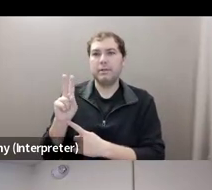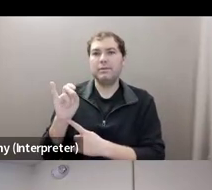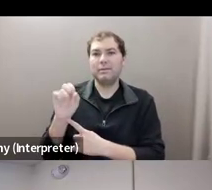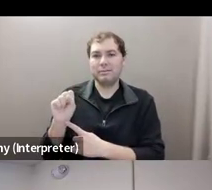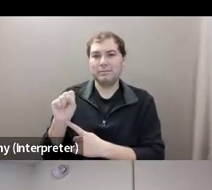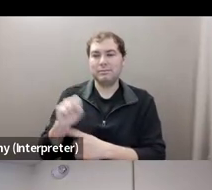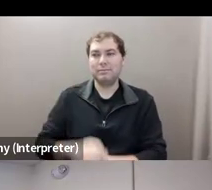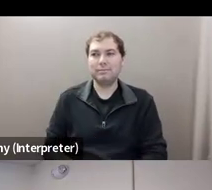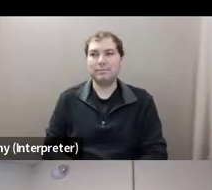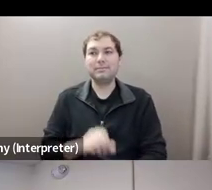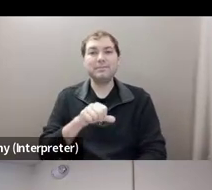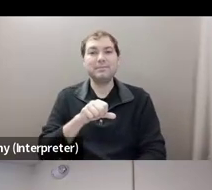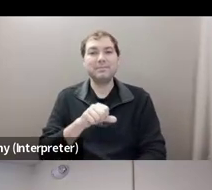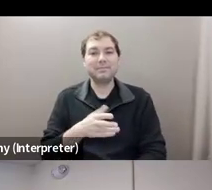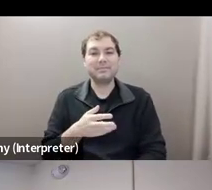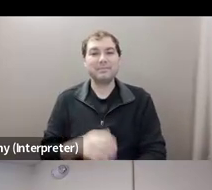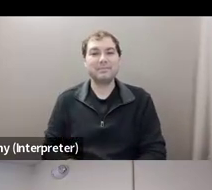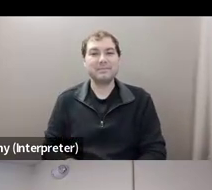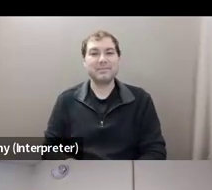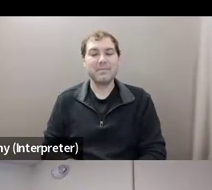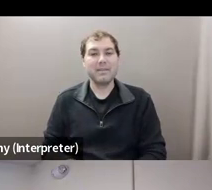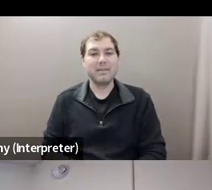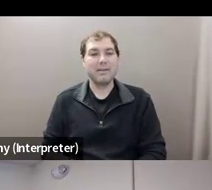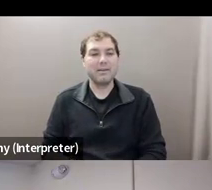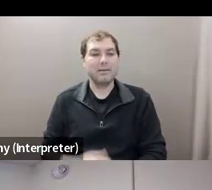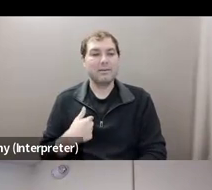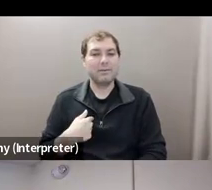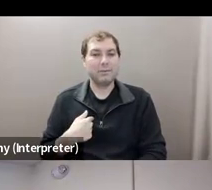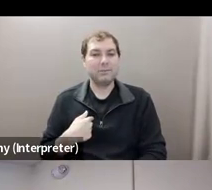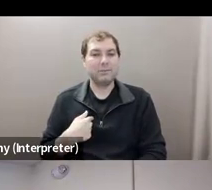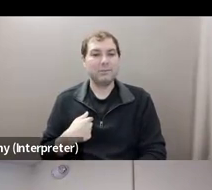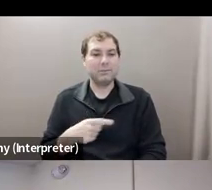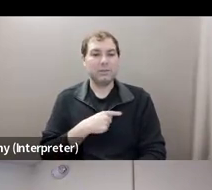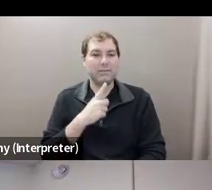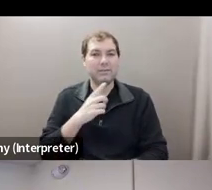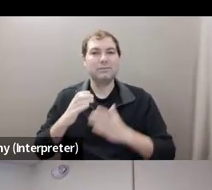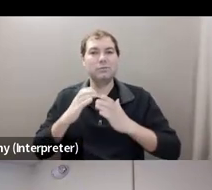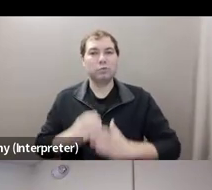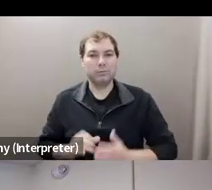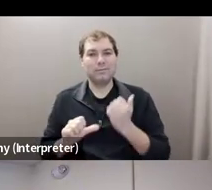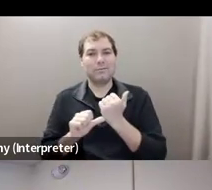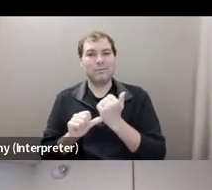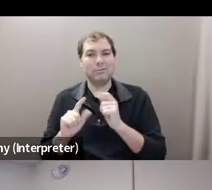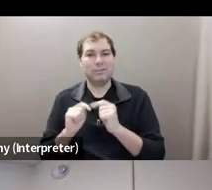Pam Davies: Yes, we had. We have a consumer advocacy team. We call it the cat team.